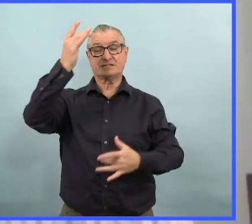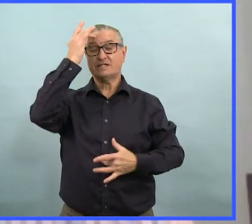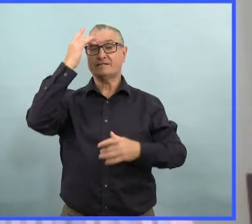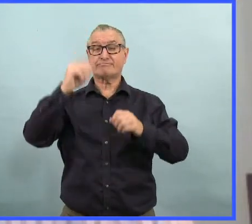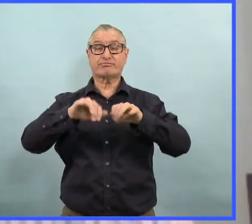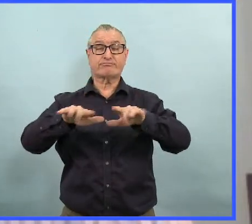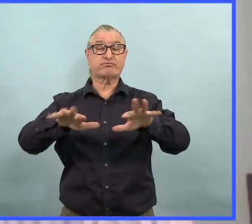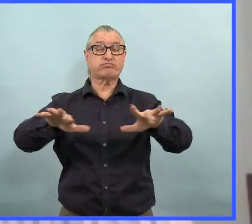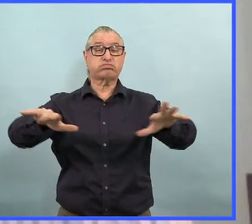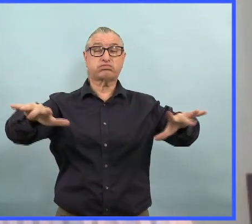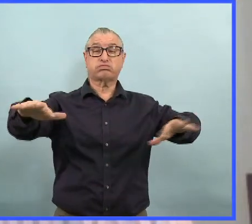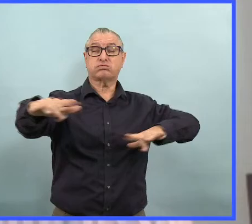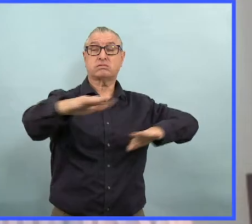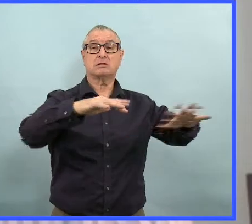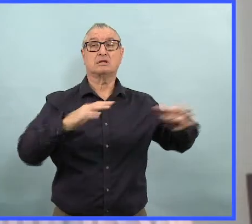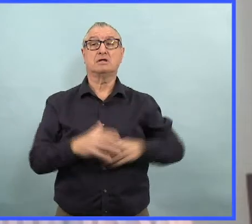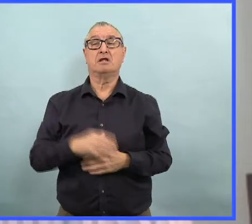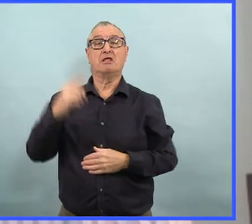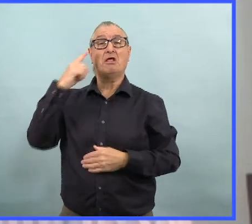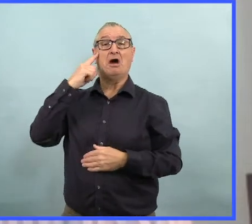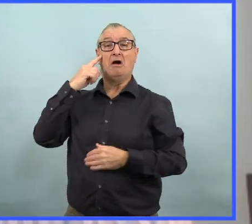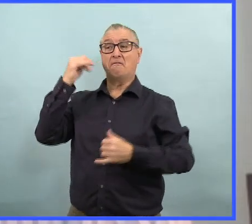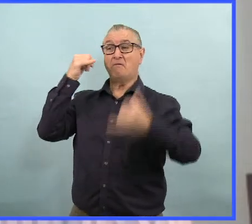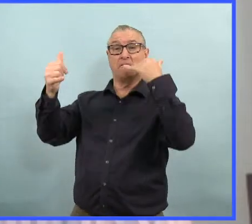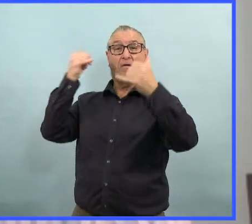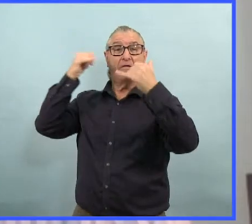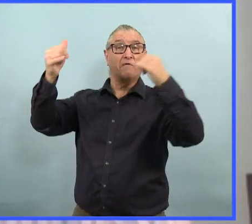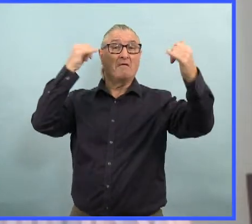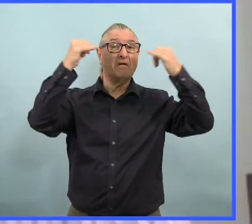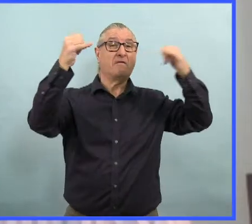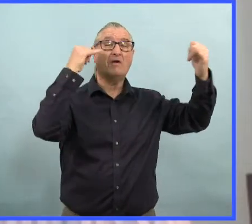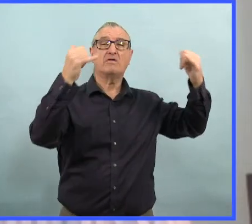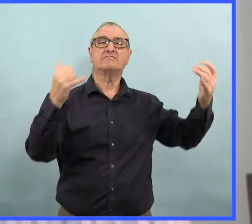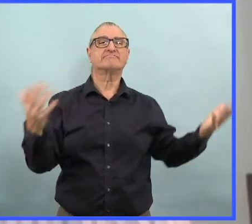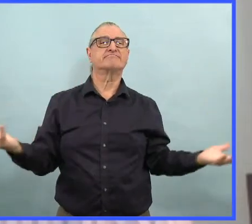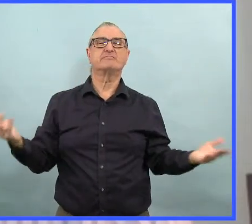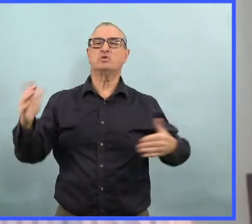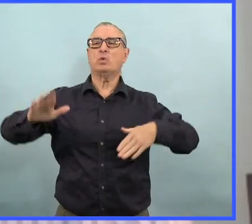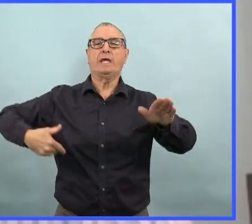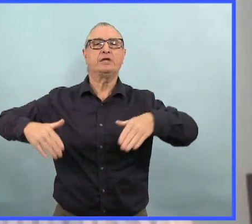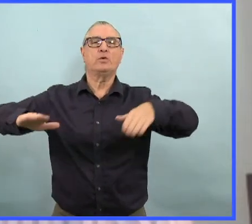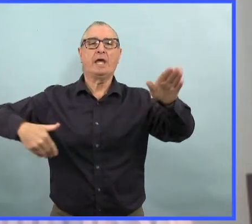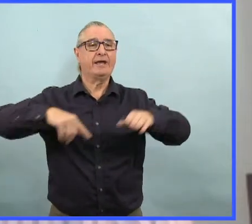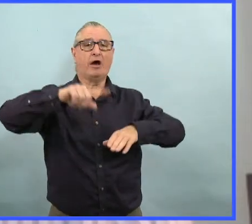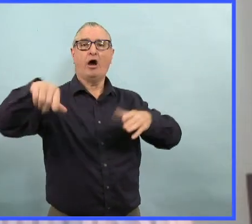and sometimes difficult to to accept those changes but it is really the nature of the